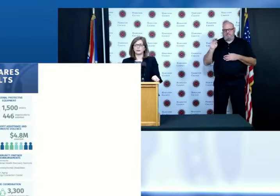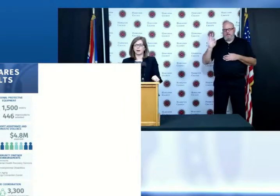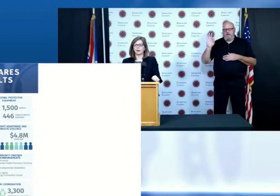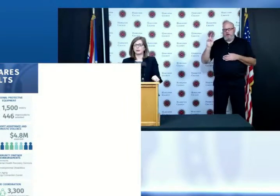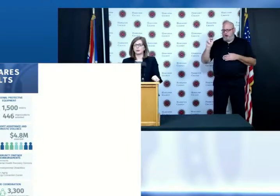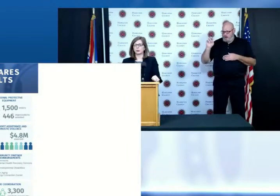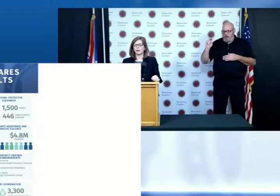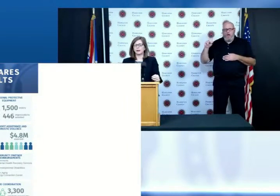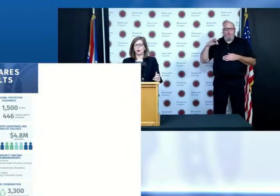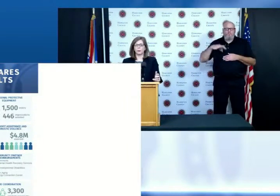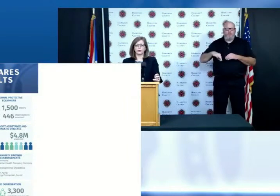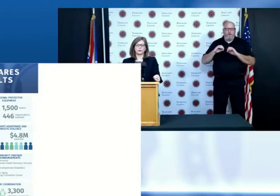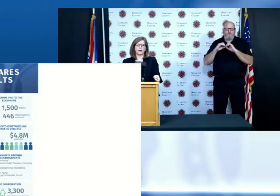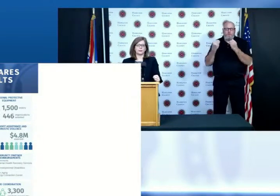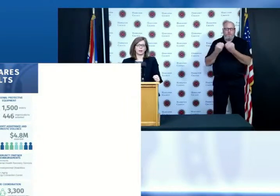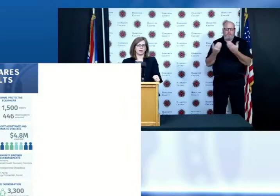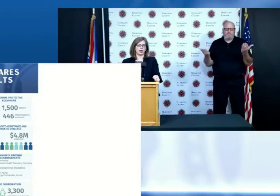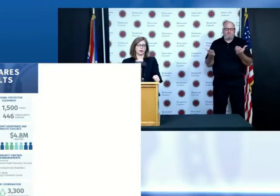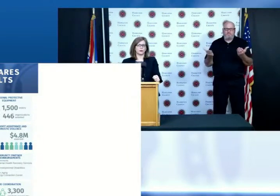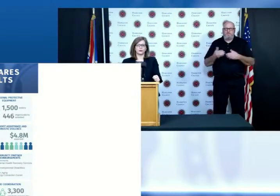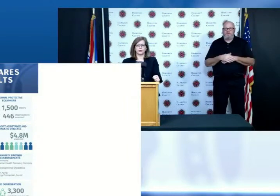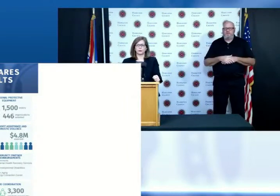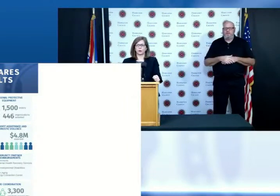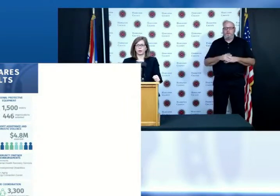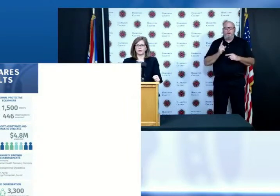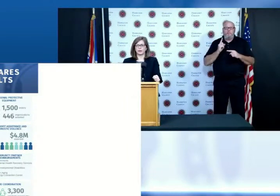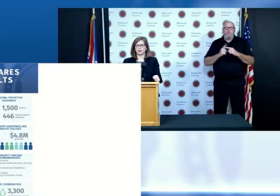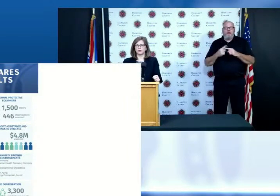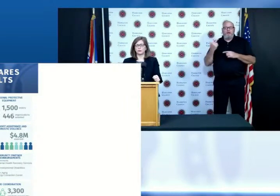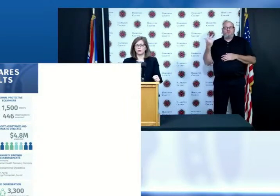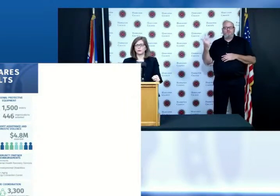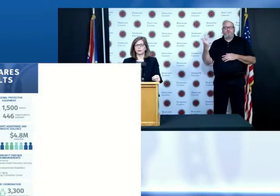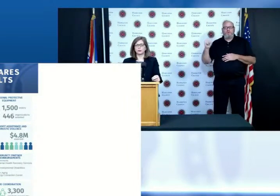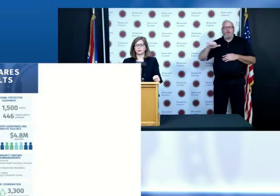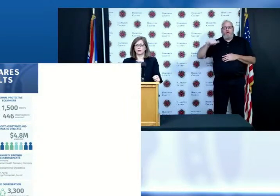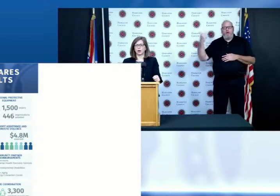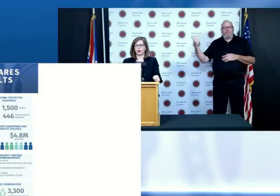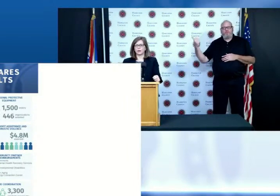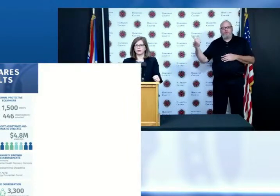violence providing almost five million dollars to those organizations for those increasing costs